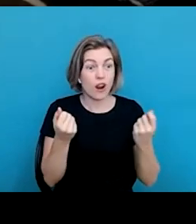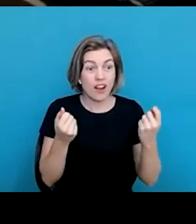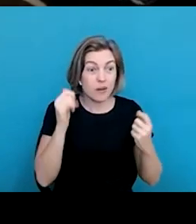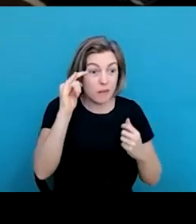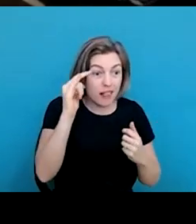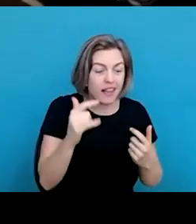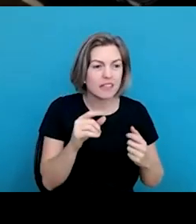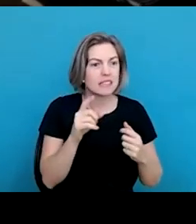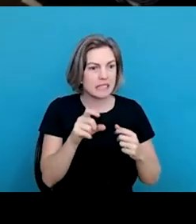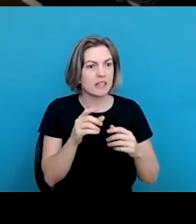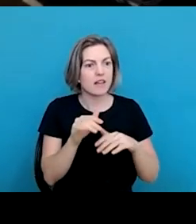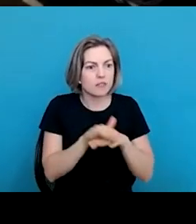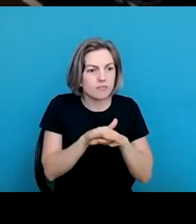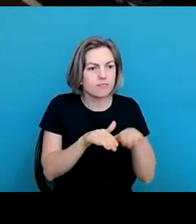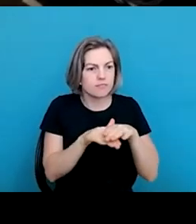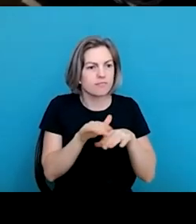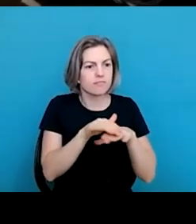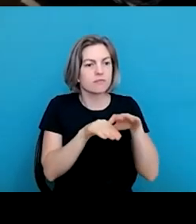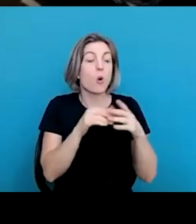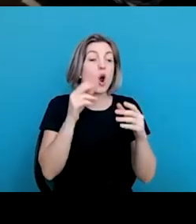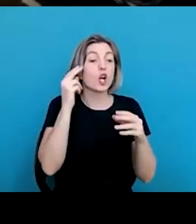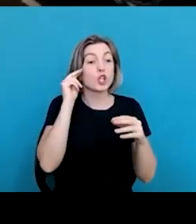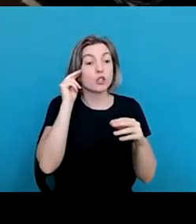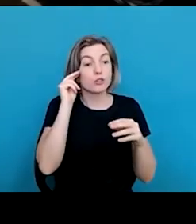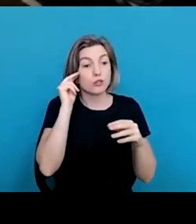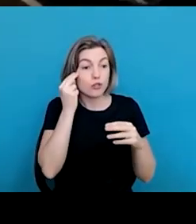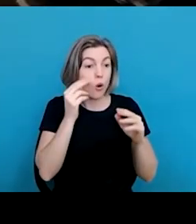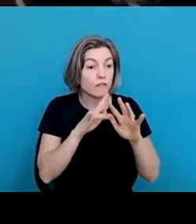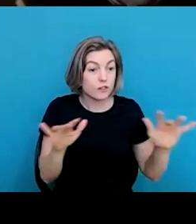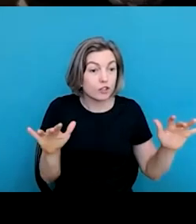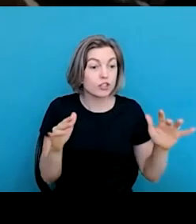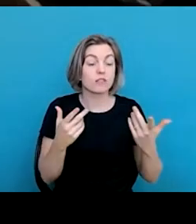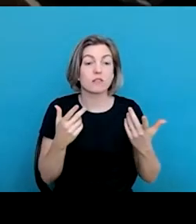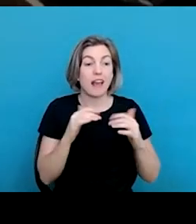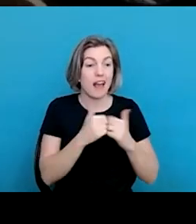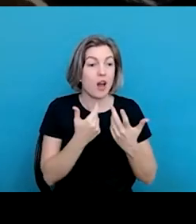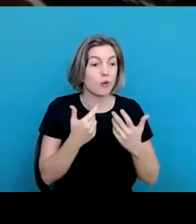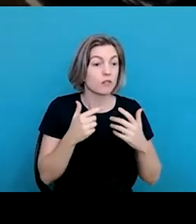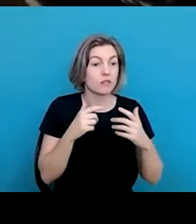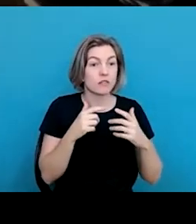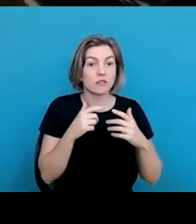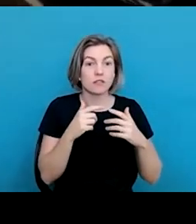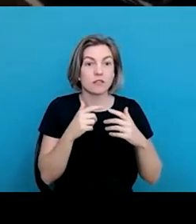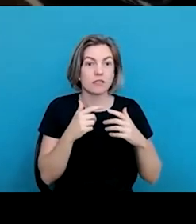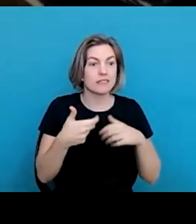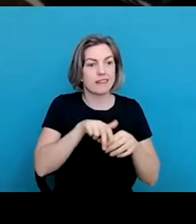People who are new, learning how to take a train and learning one level of overwhelming